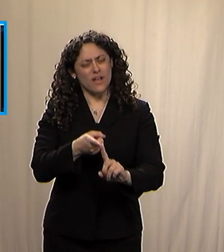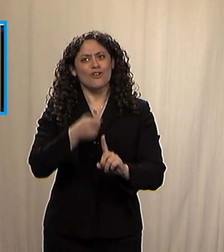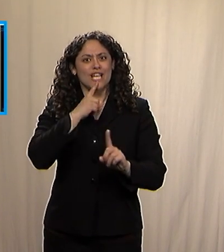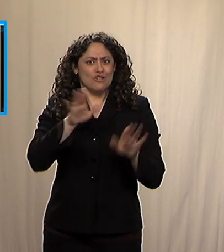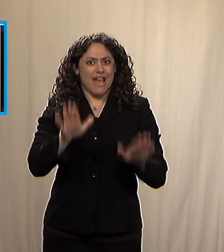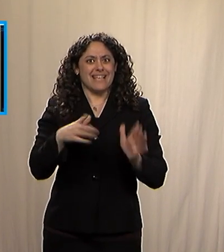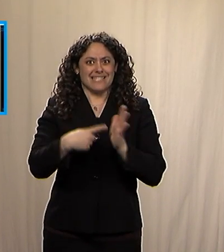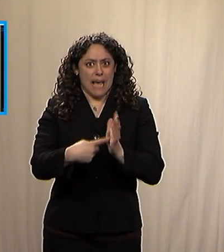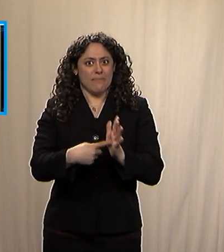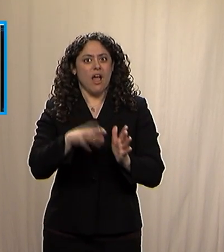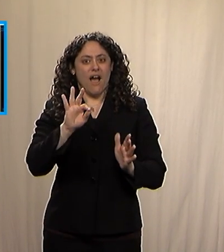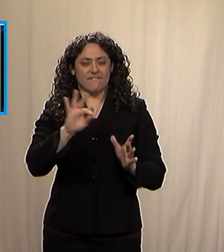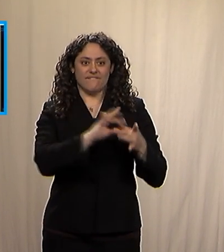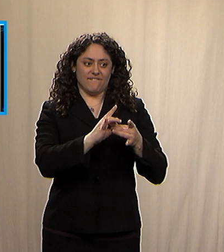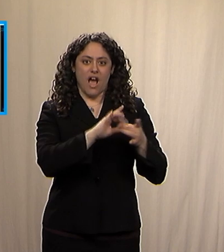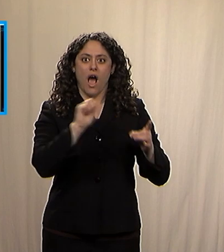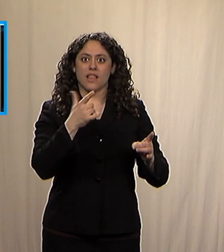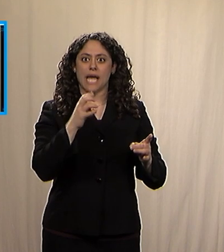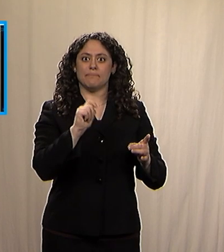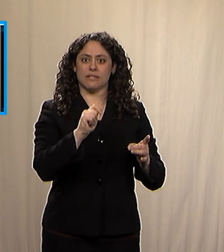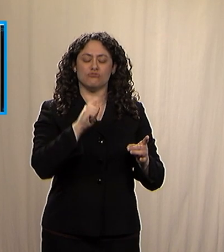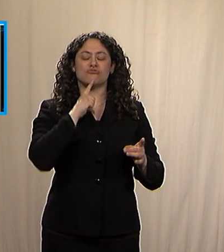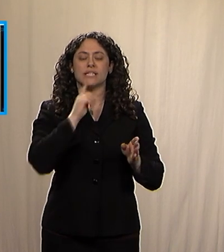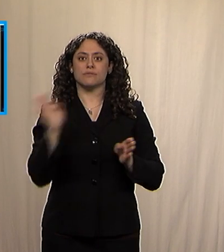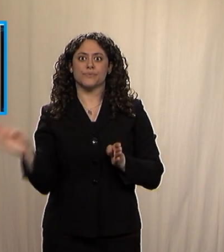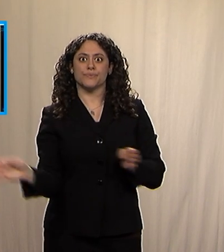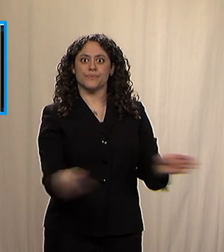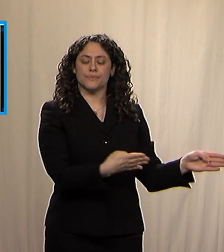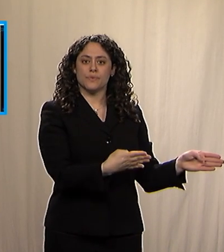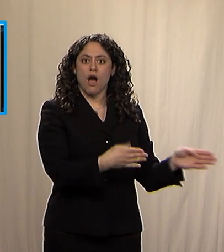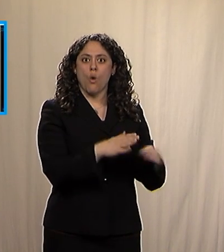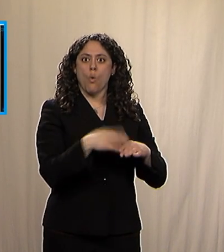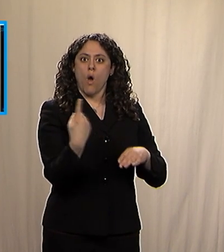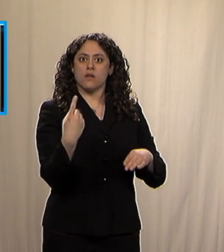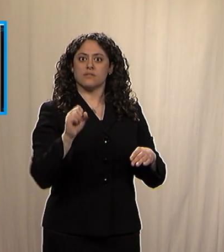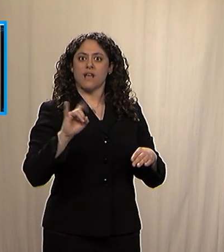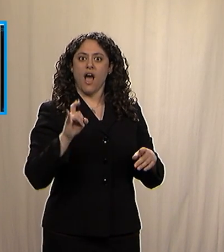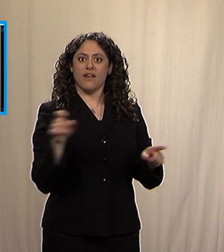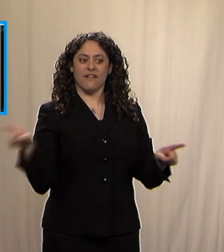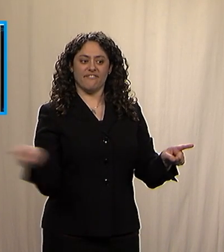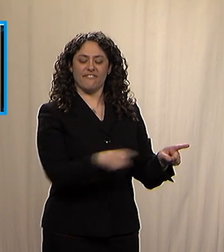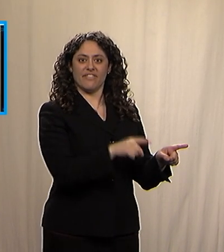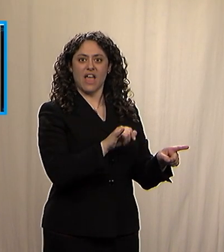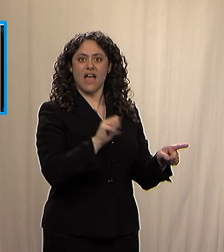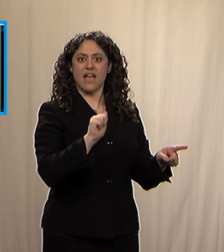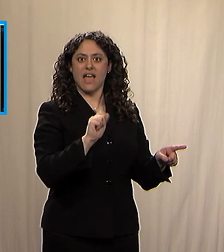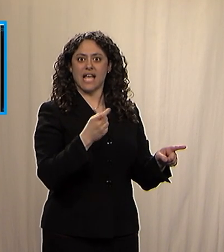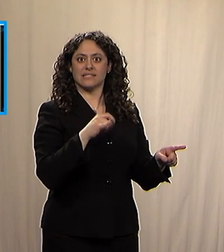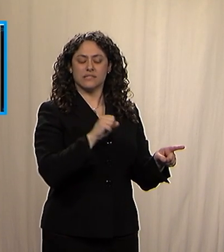being on one side of the axis and also why some people might be more or less comfortable